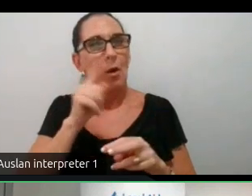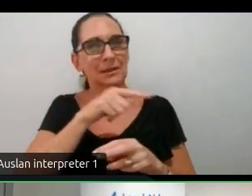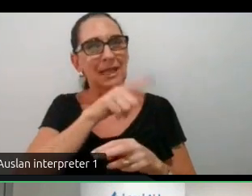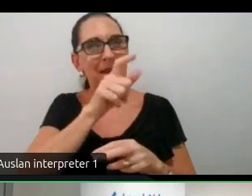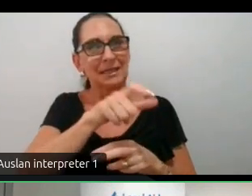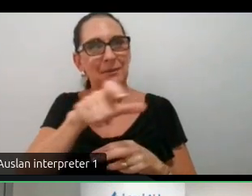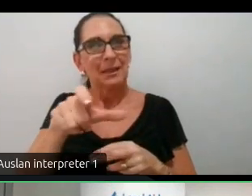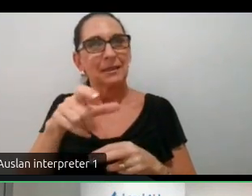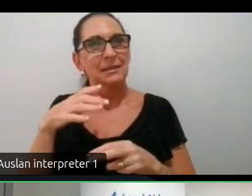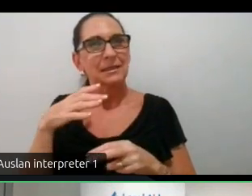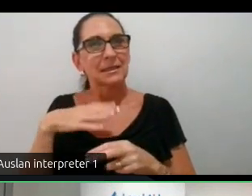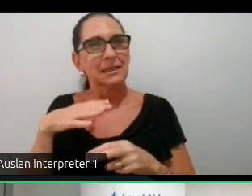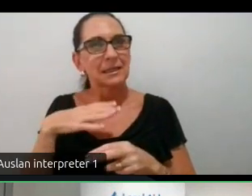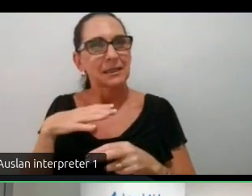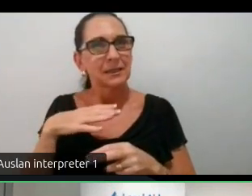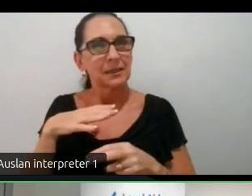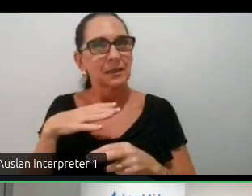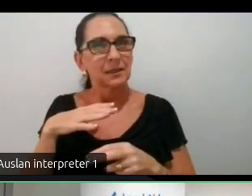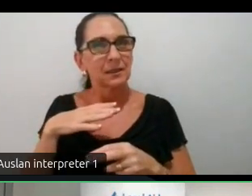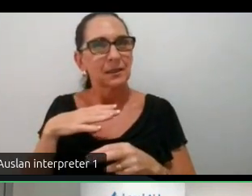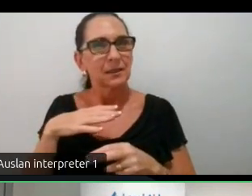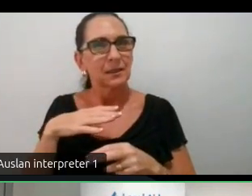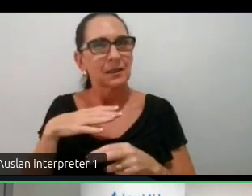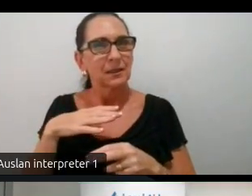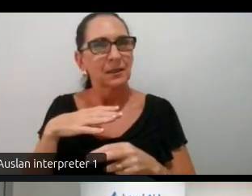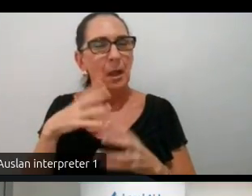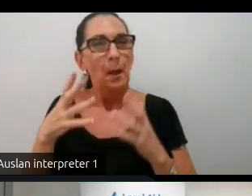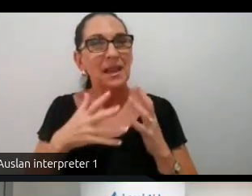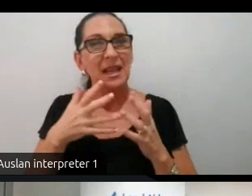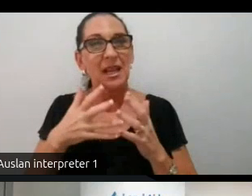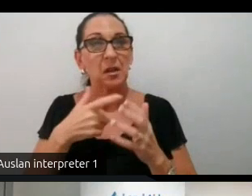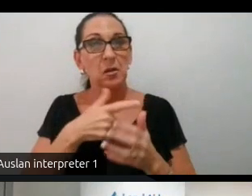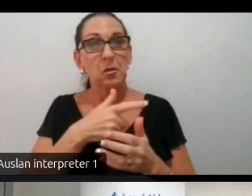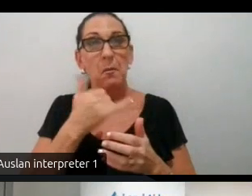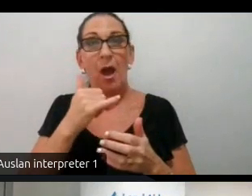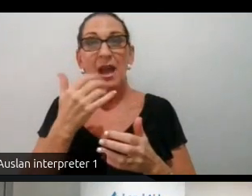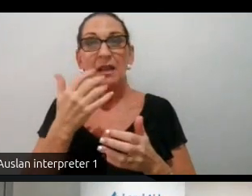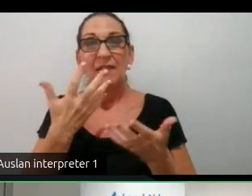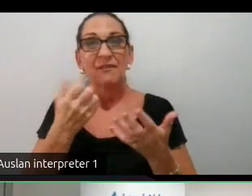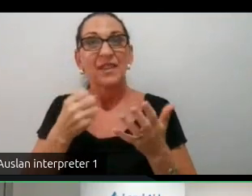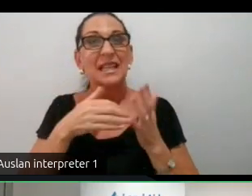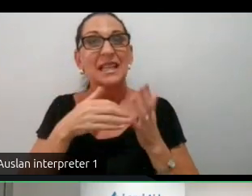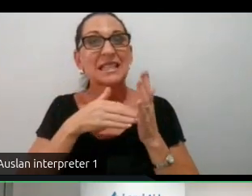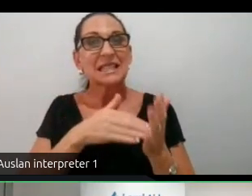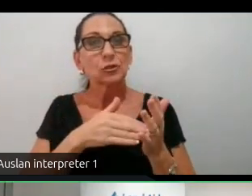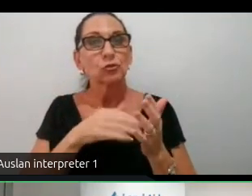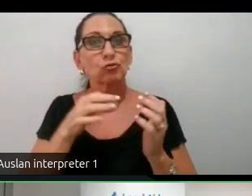might have. That's right. So it's an example that might have an assistance dog. That's right.